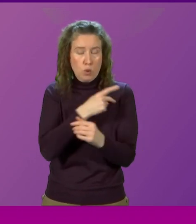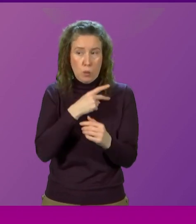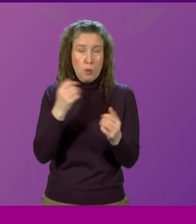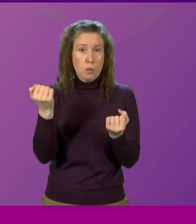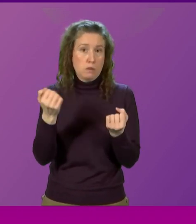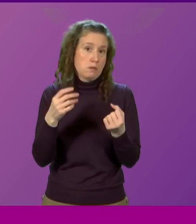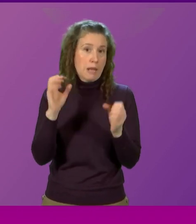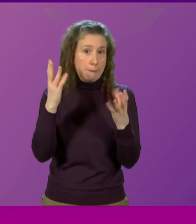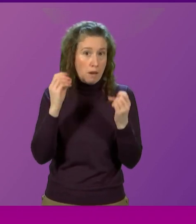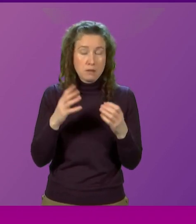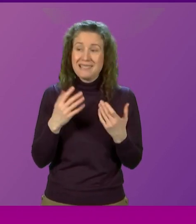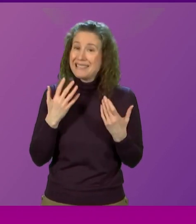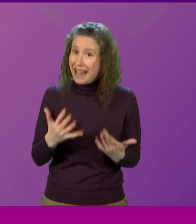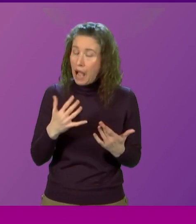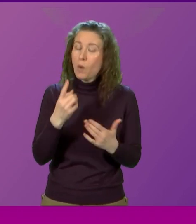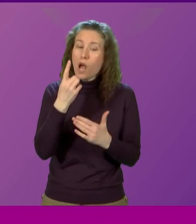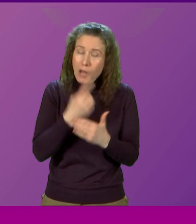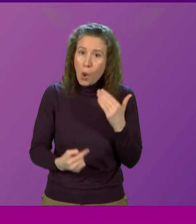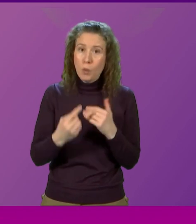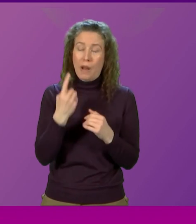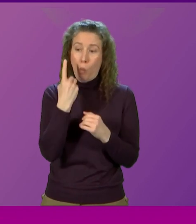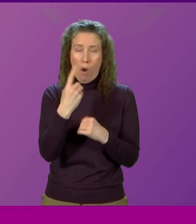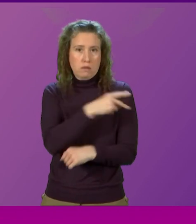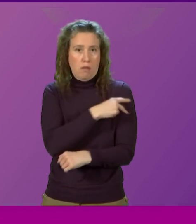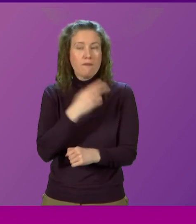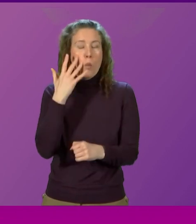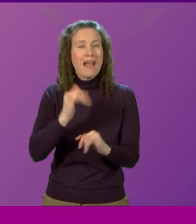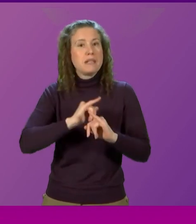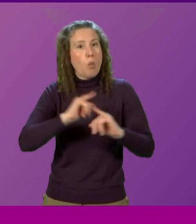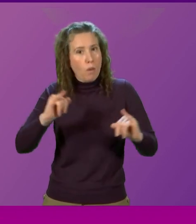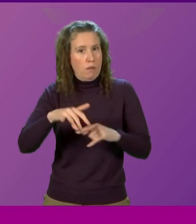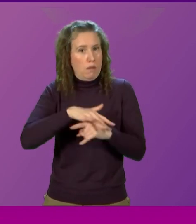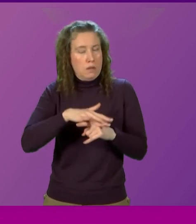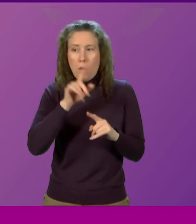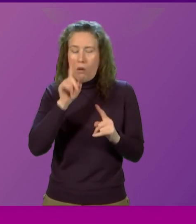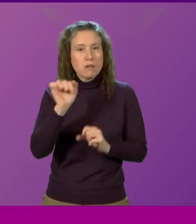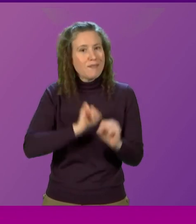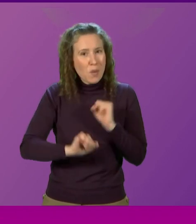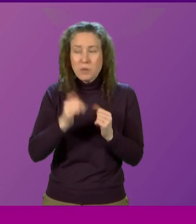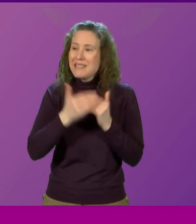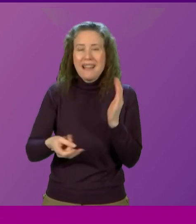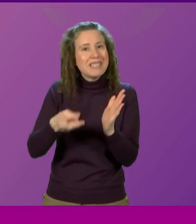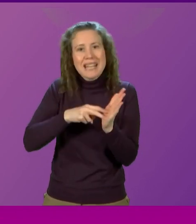Single crewing now takes place only in exceptional circumstances that cannot be avoided.